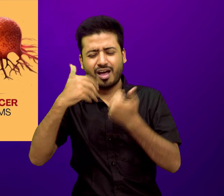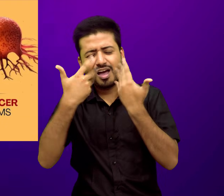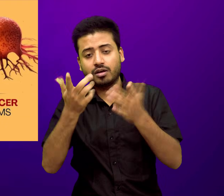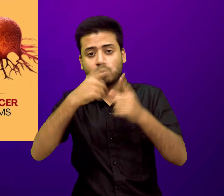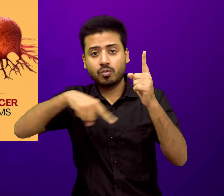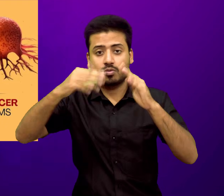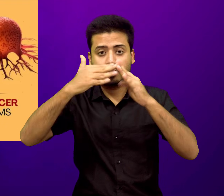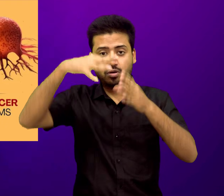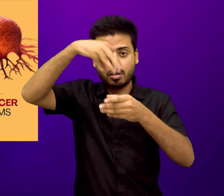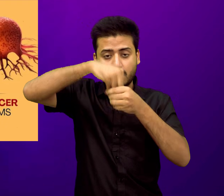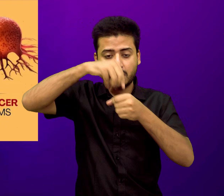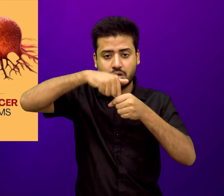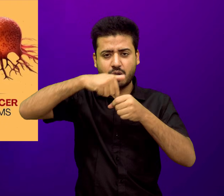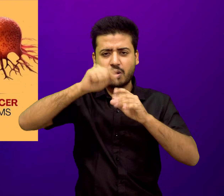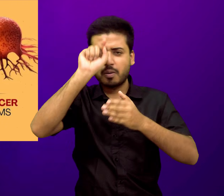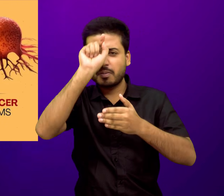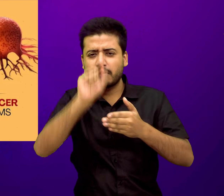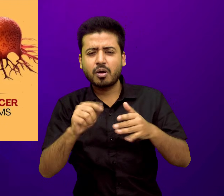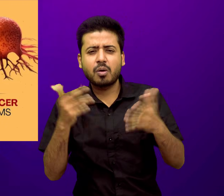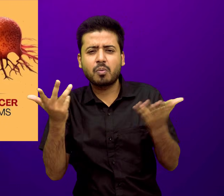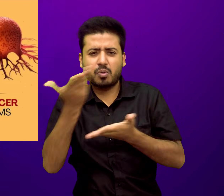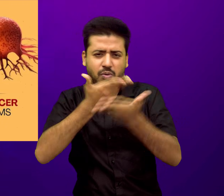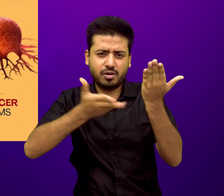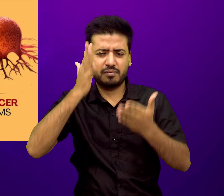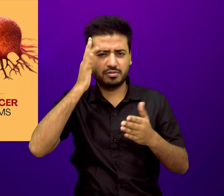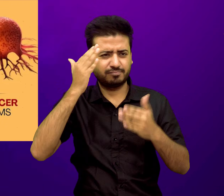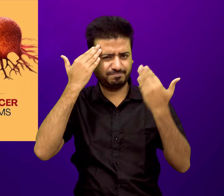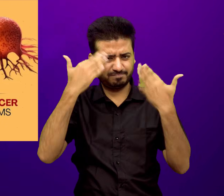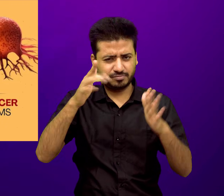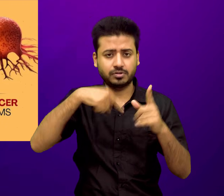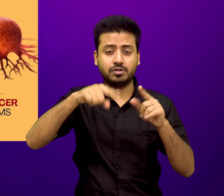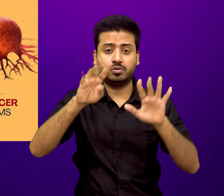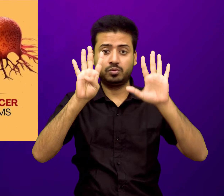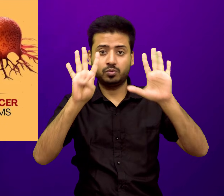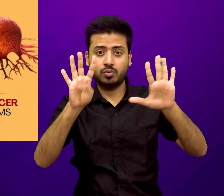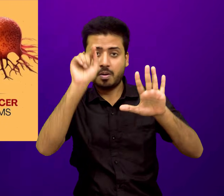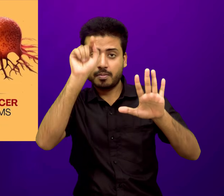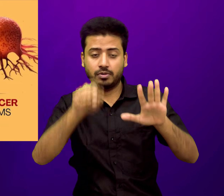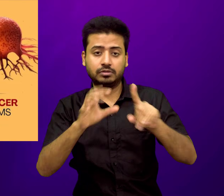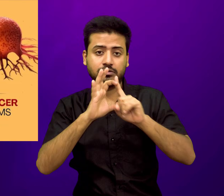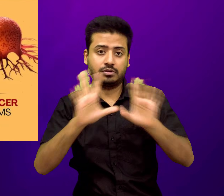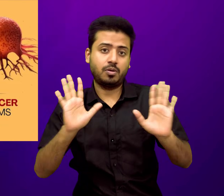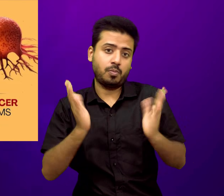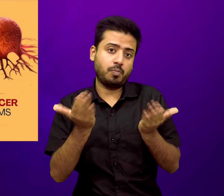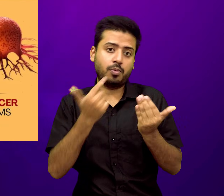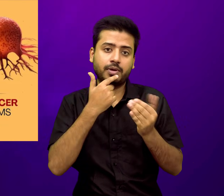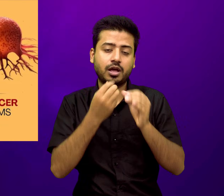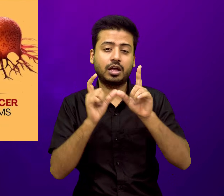recharge, and protect ourselves from the hazards of the outside world. However, modern convenience